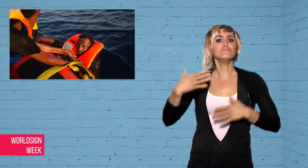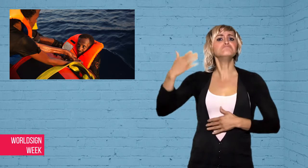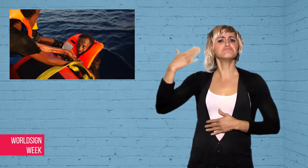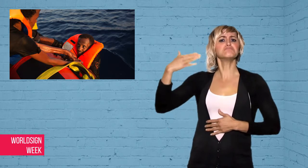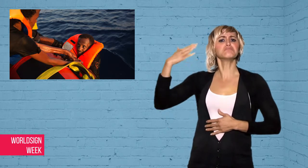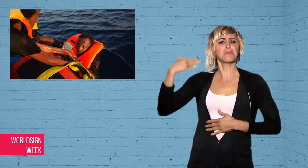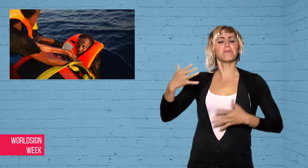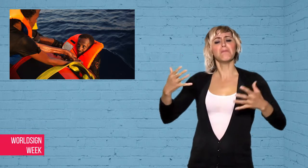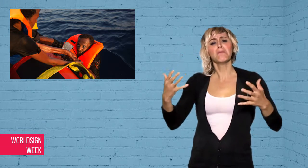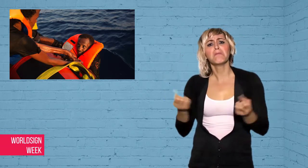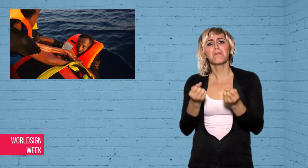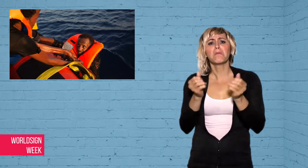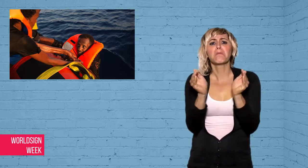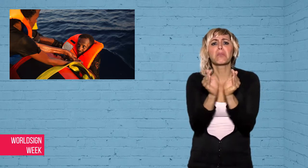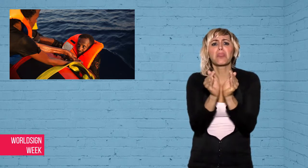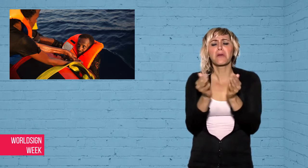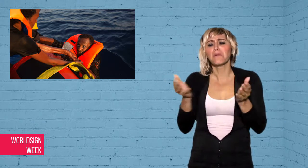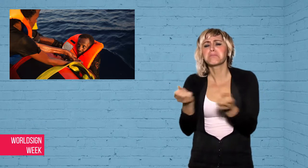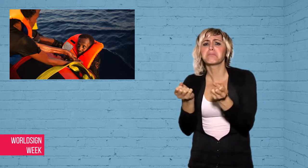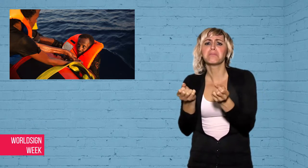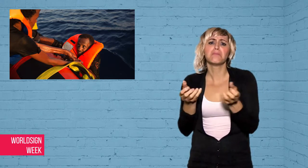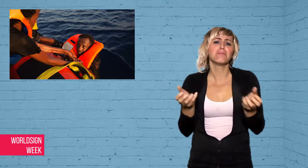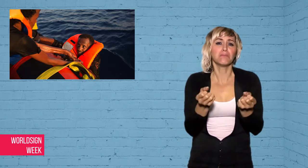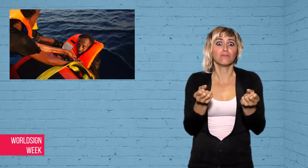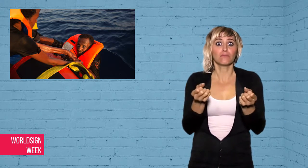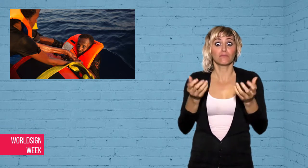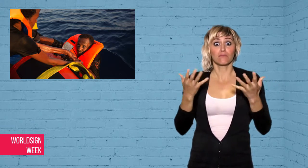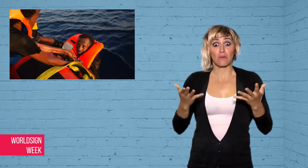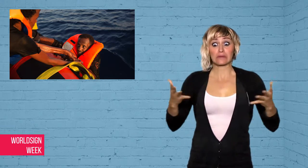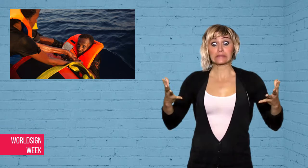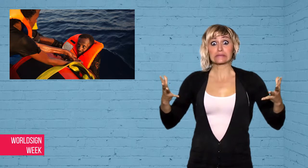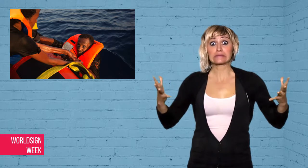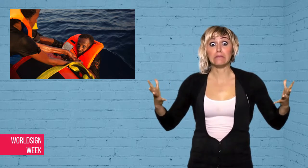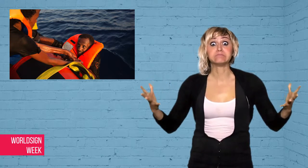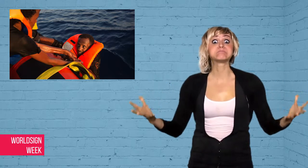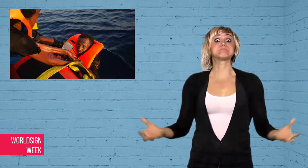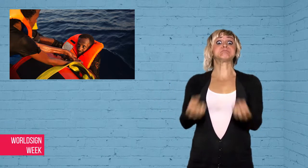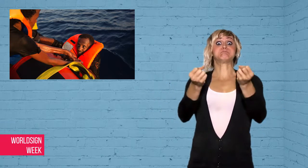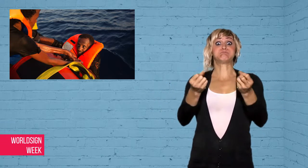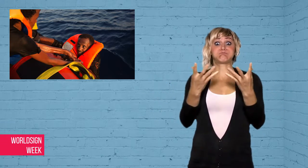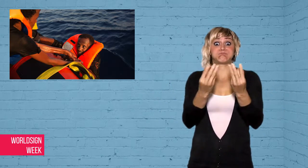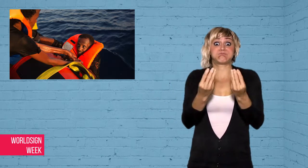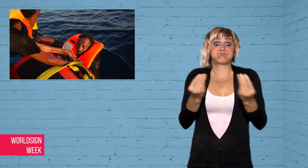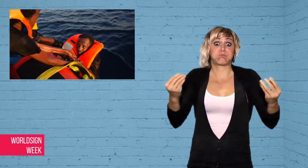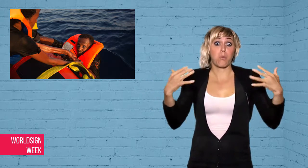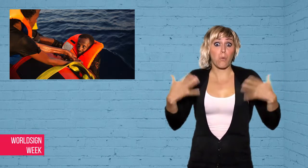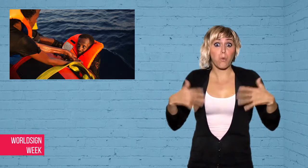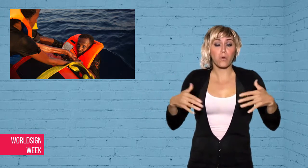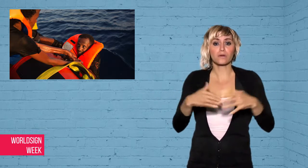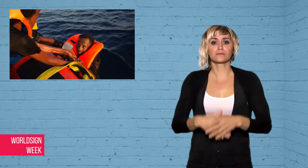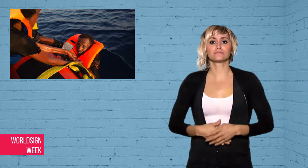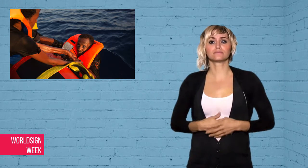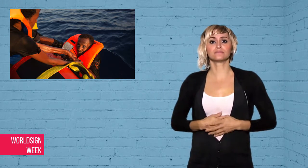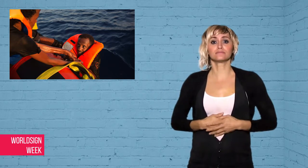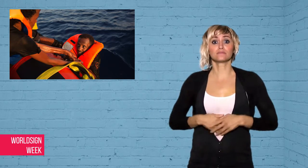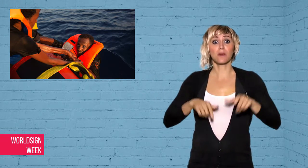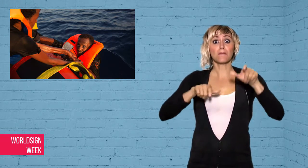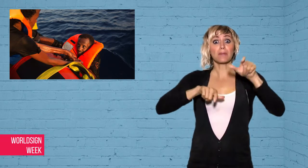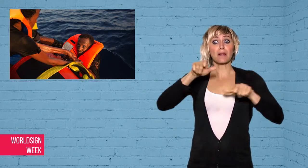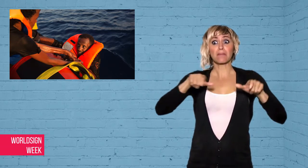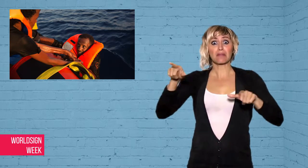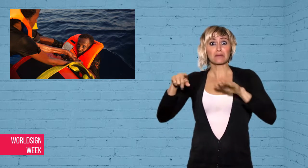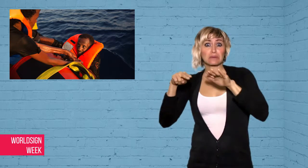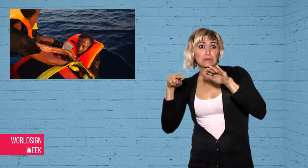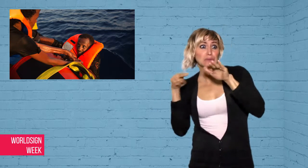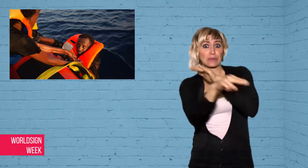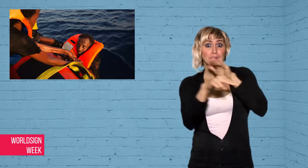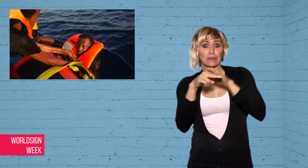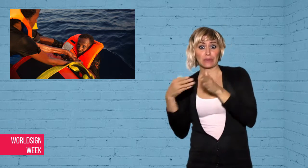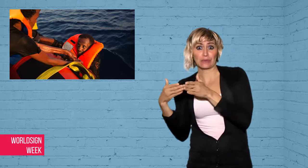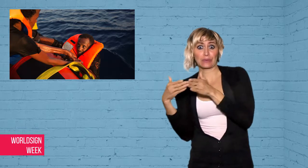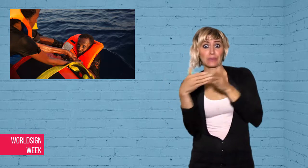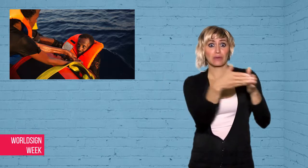The refugees wooden boats were overcrowded and not